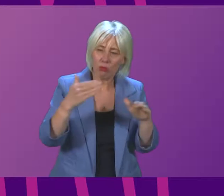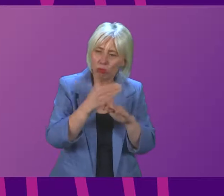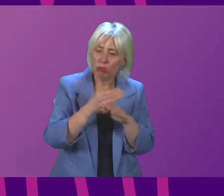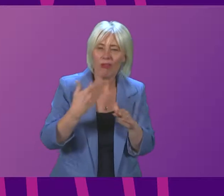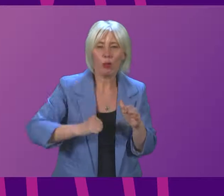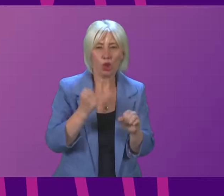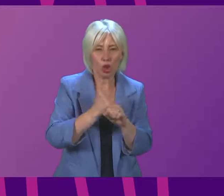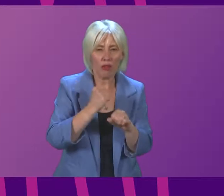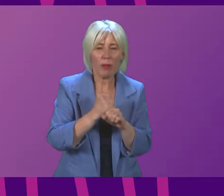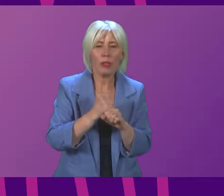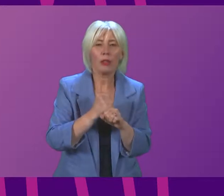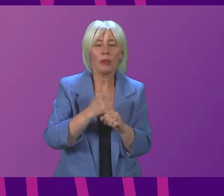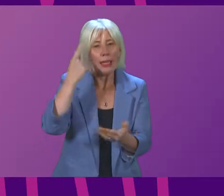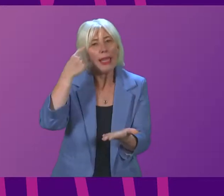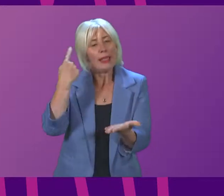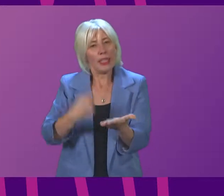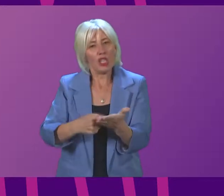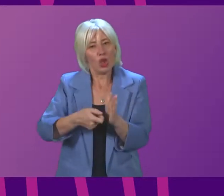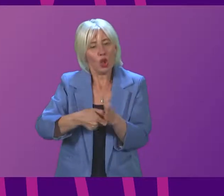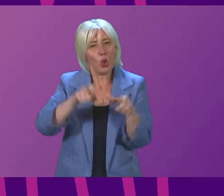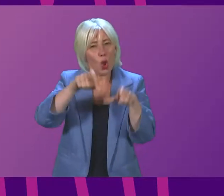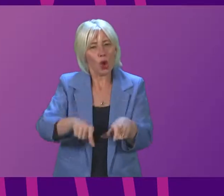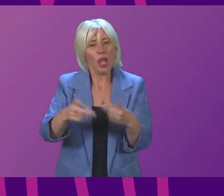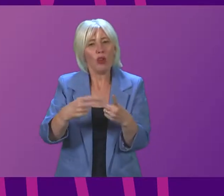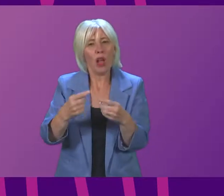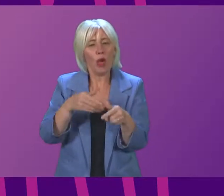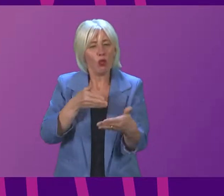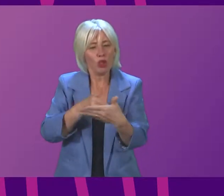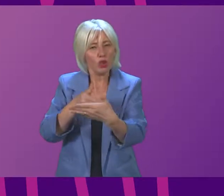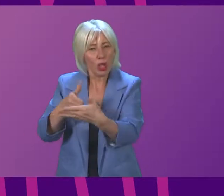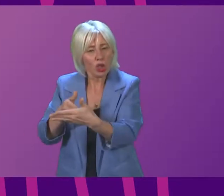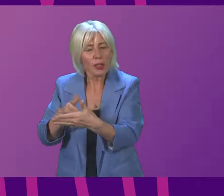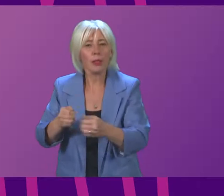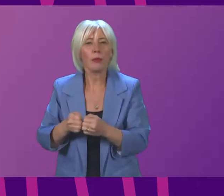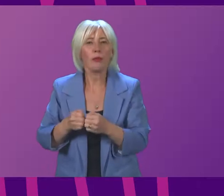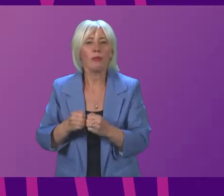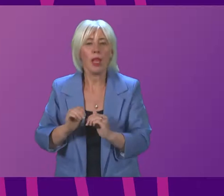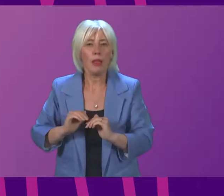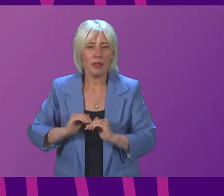the decision to lock down and apply other restrictions; the delivery of a system of testing,